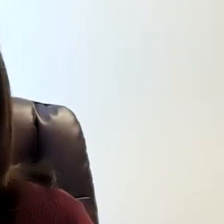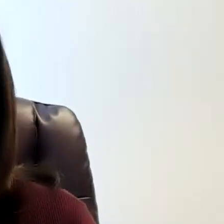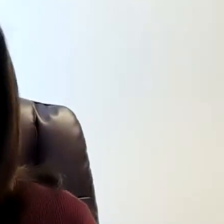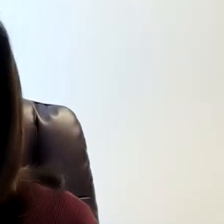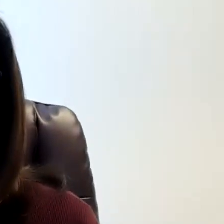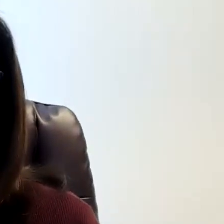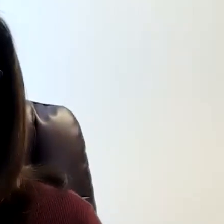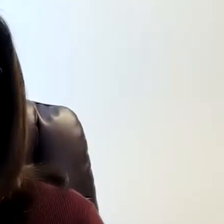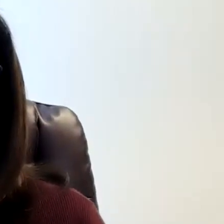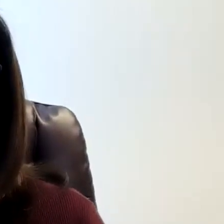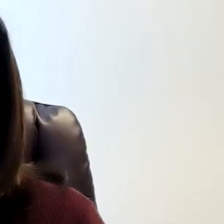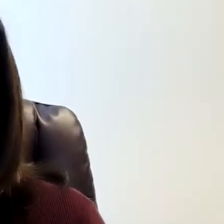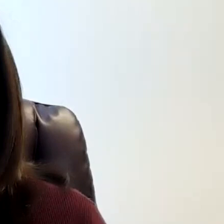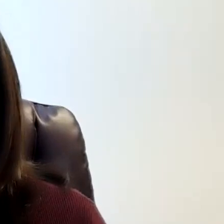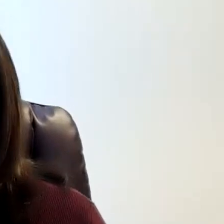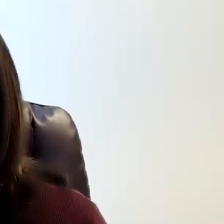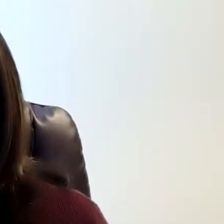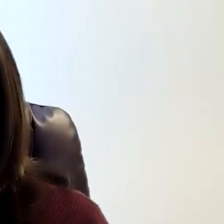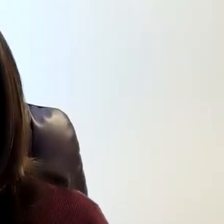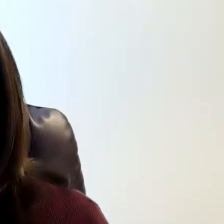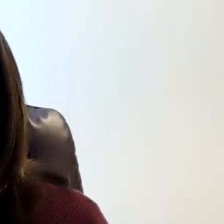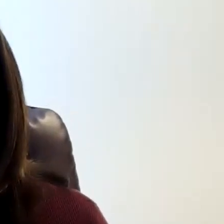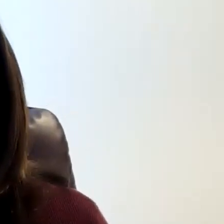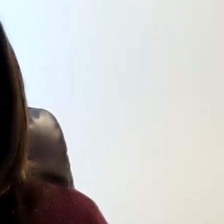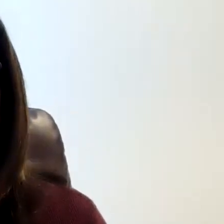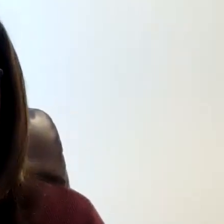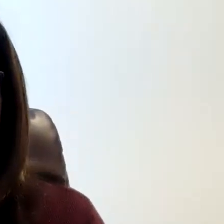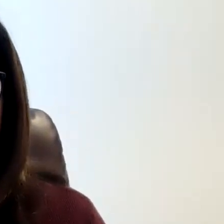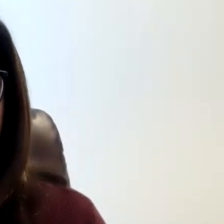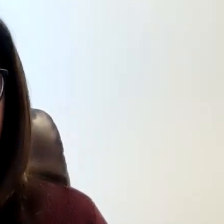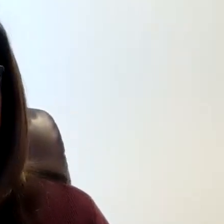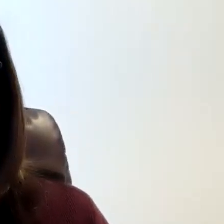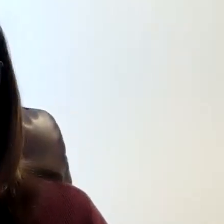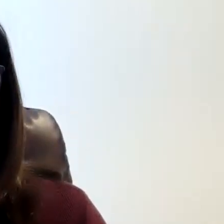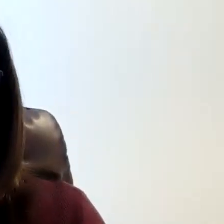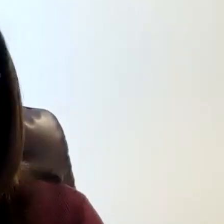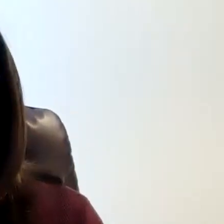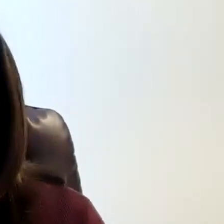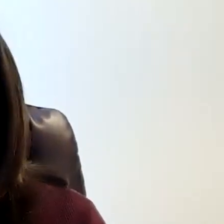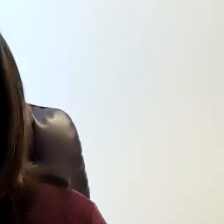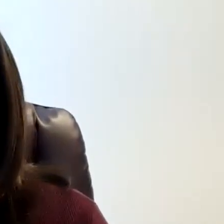And when Kristen came to me with the idea of doing a webinar, I immediately suggested